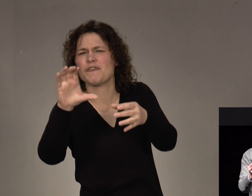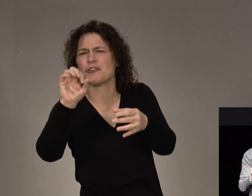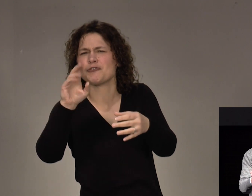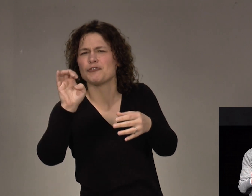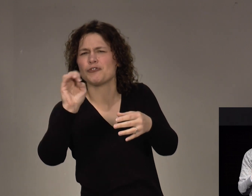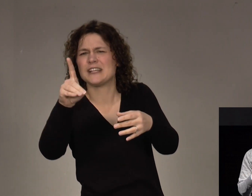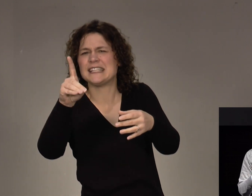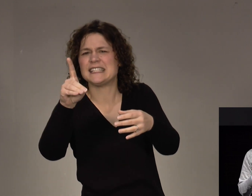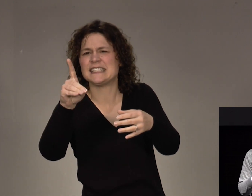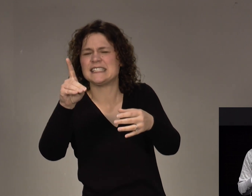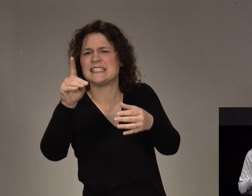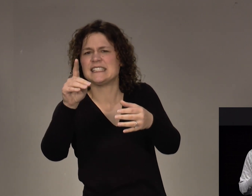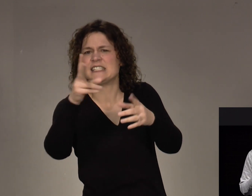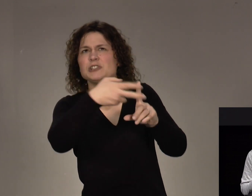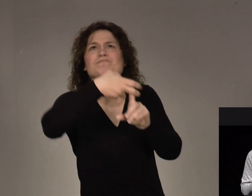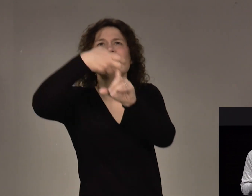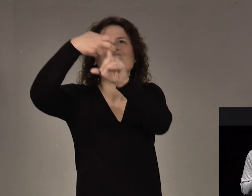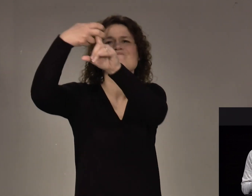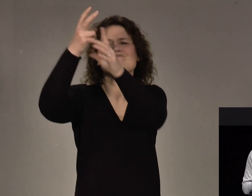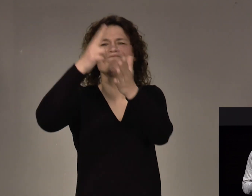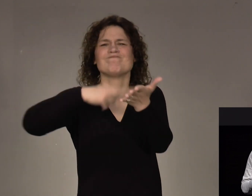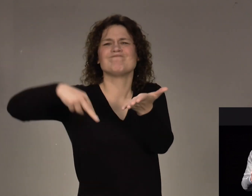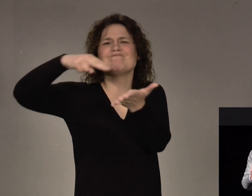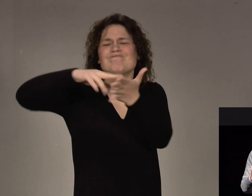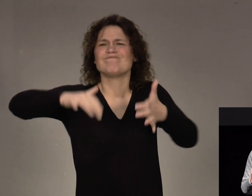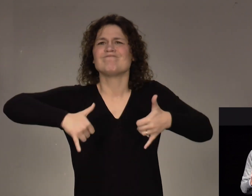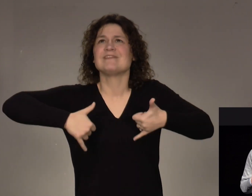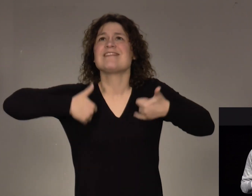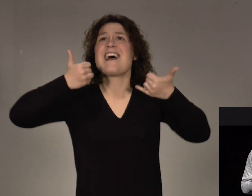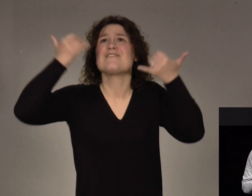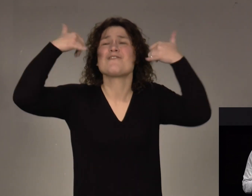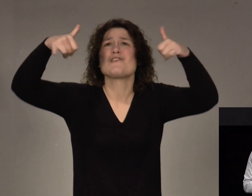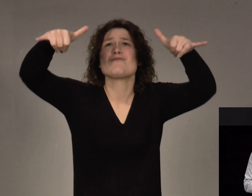the body and the life everlasting," invites us to